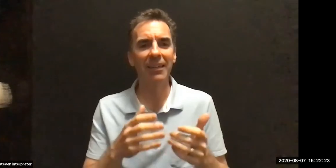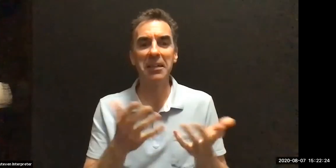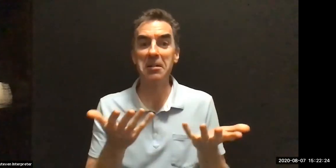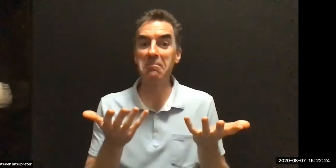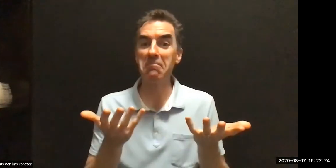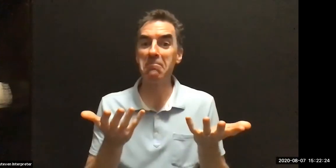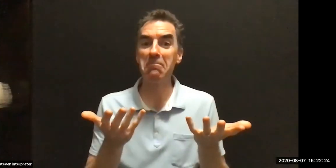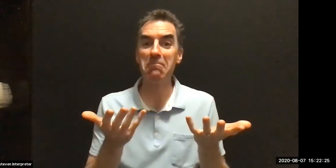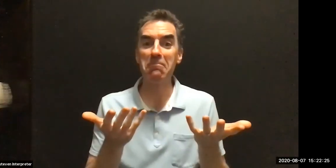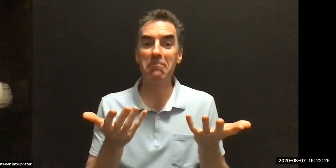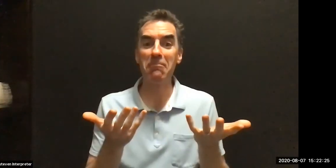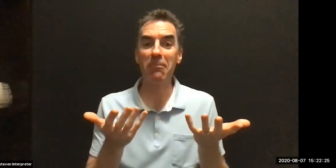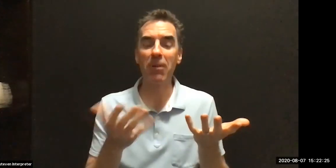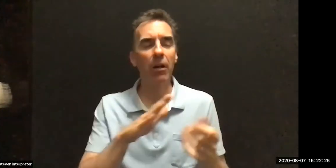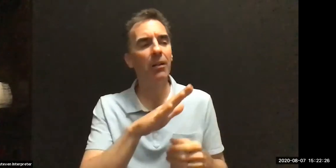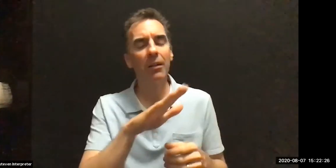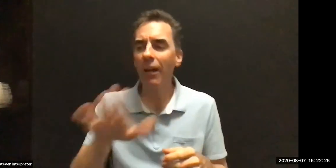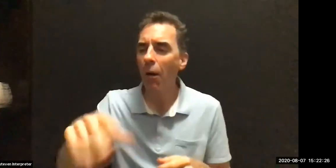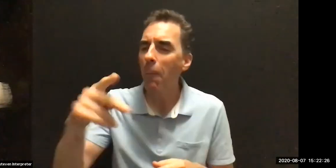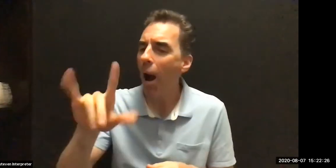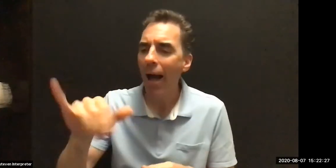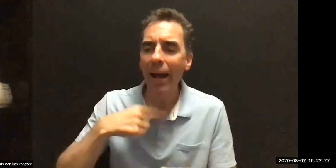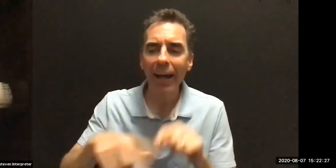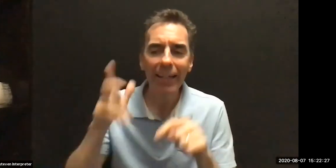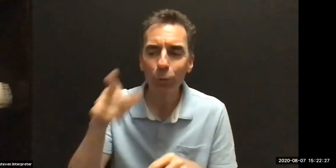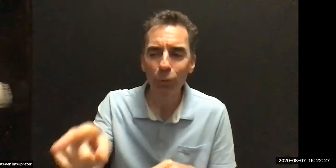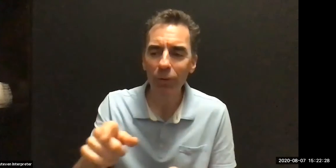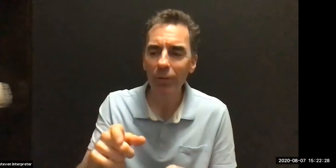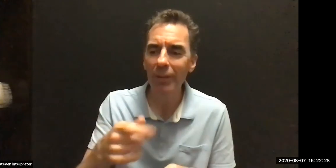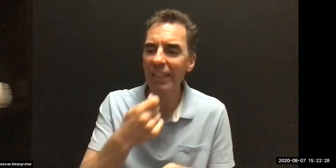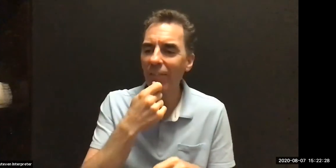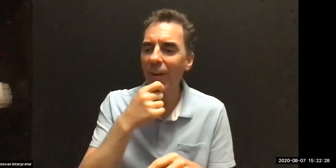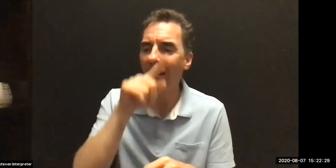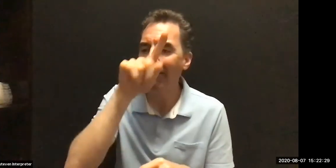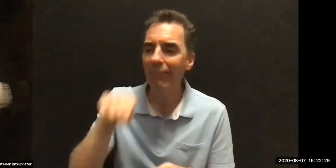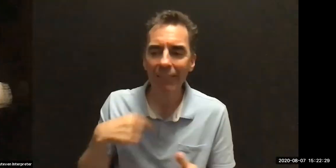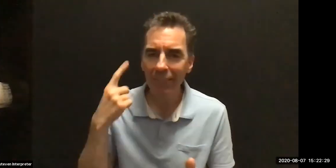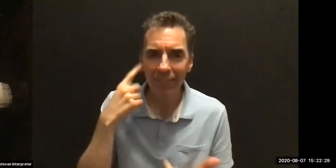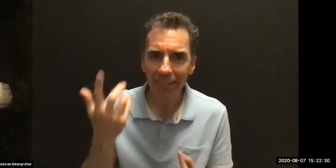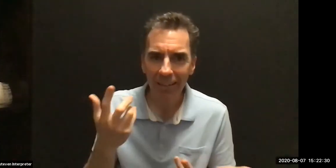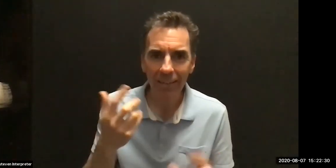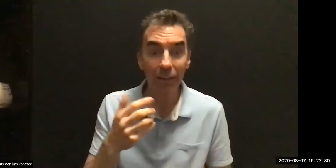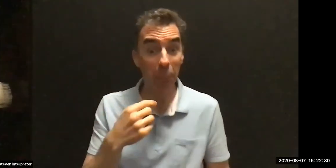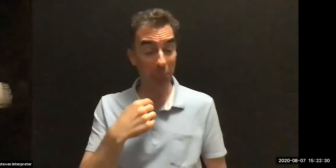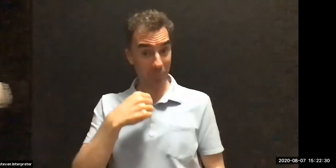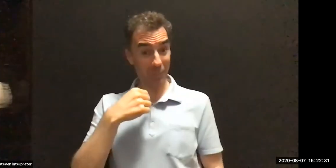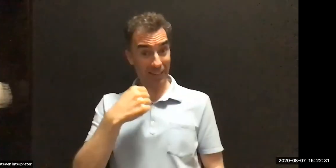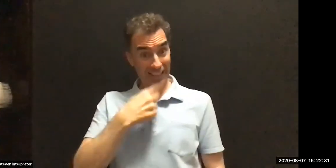Cris Monahan Bremer: Holly you're muted. We can't hear you. Yeah. Channelle Charest: I mean, she looks great out in the sun. So that's nice.